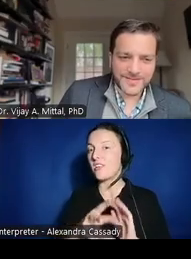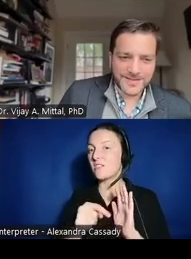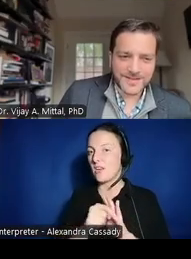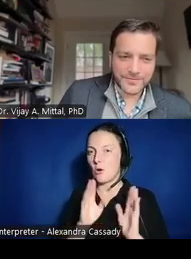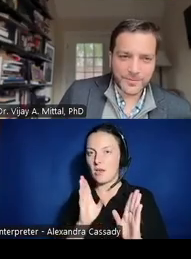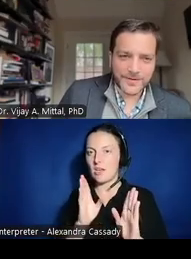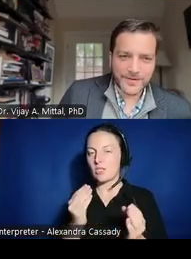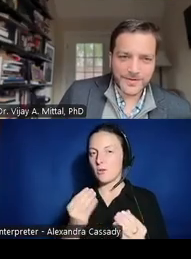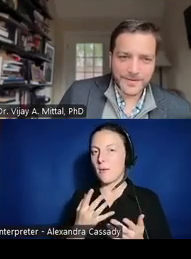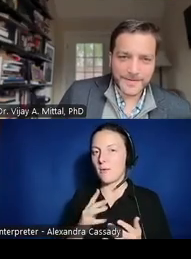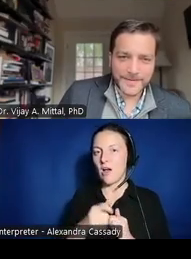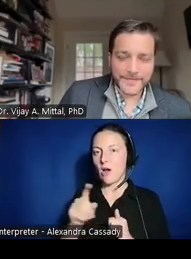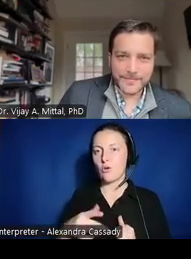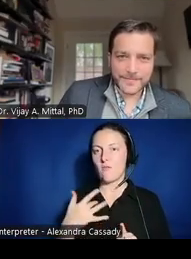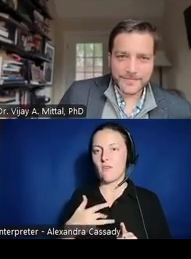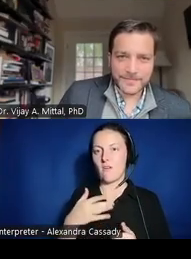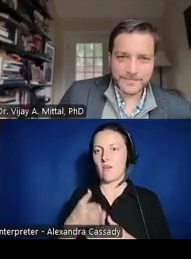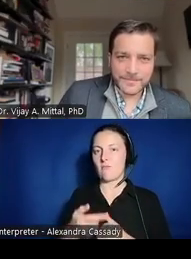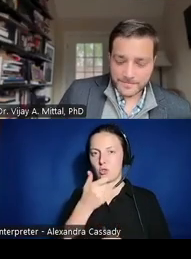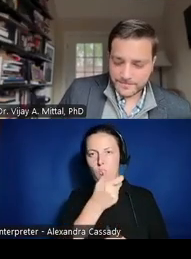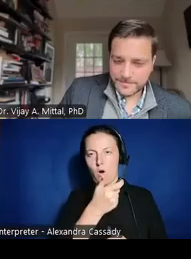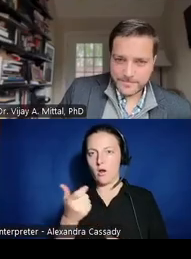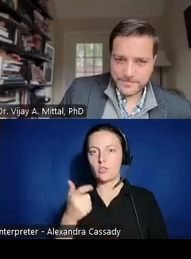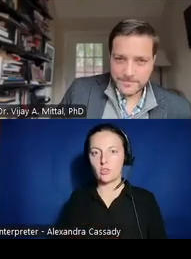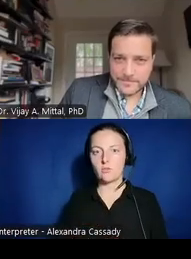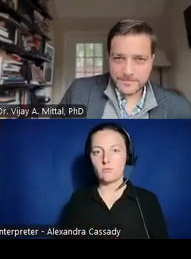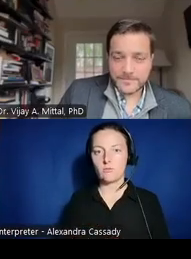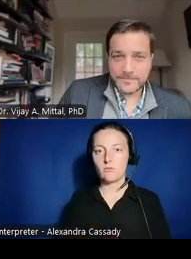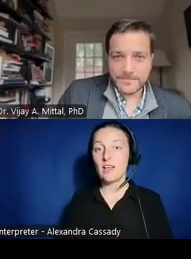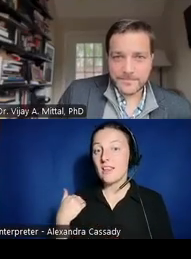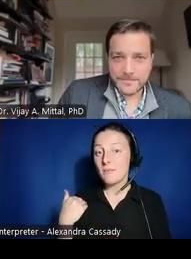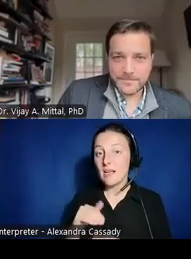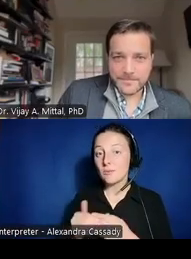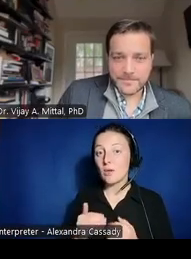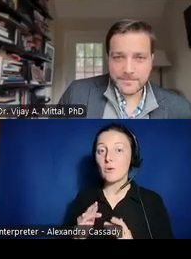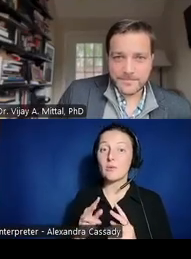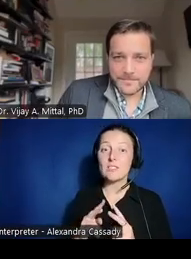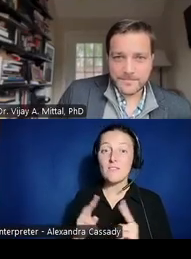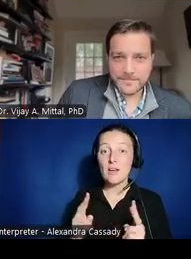you see these after a while. This past weekend was very special because my little nephew had a